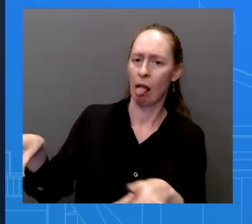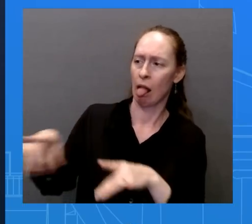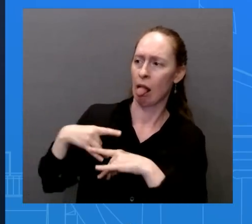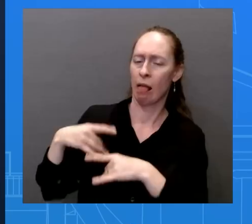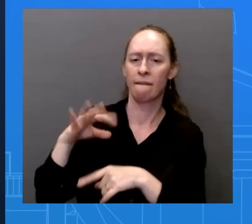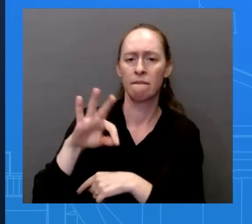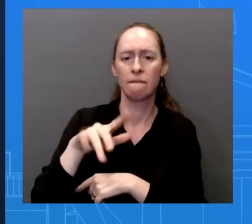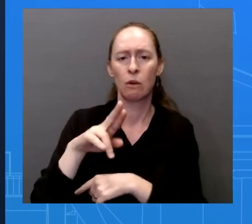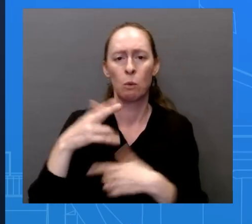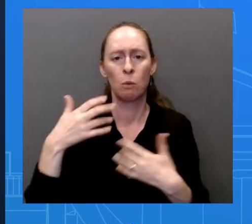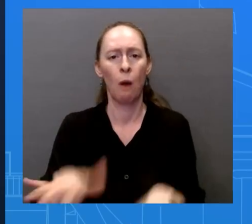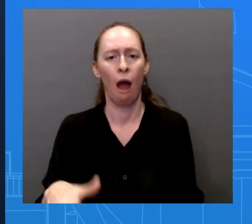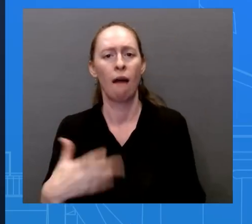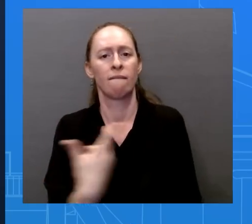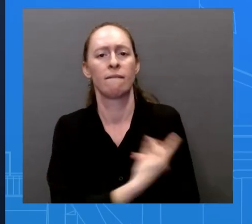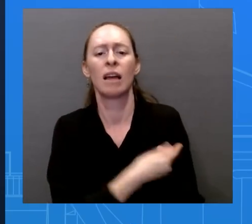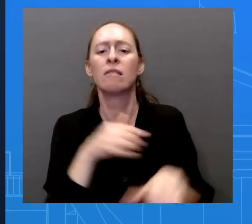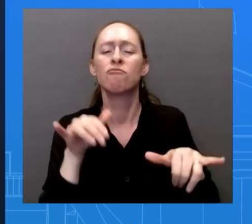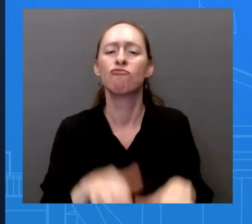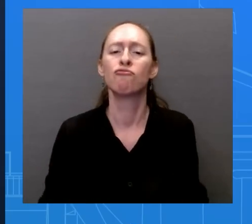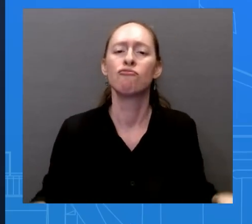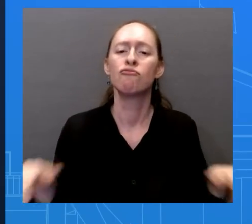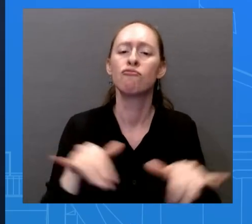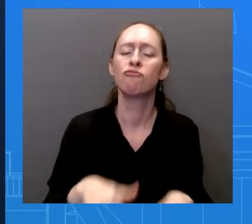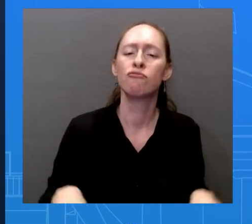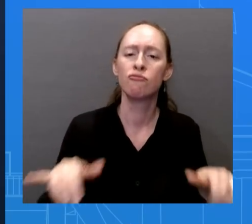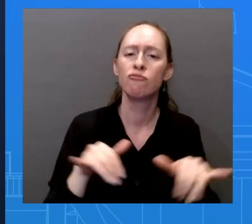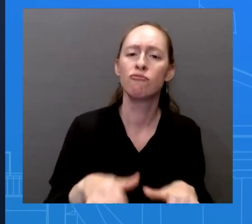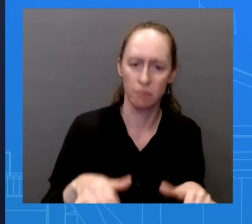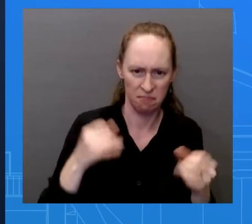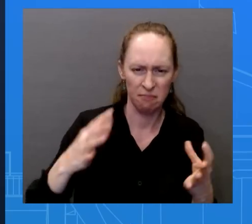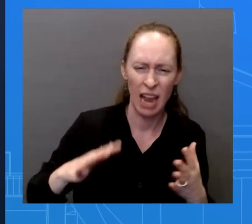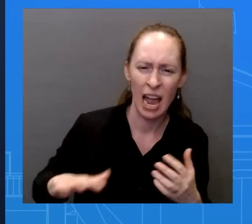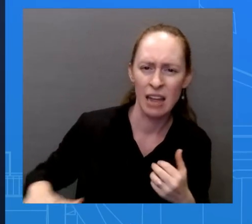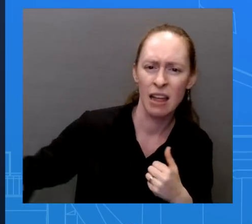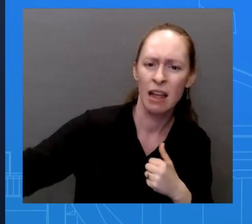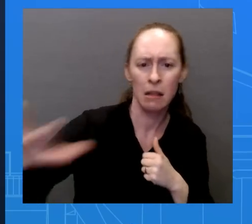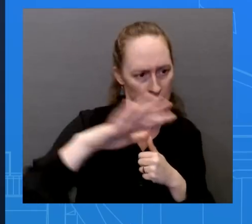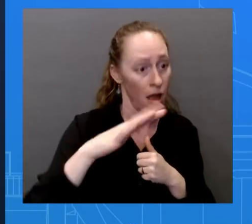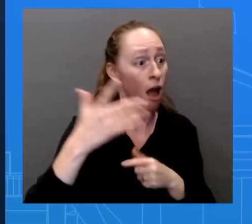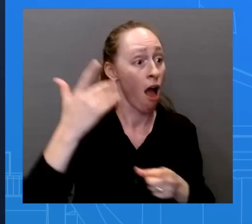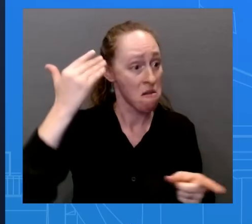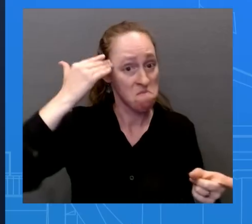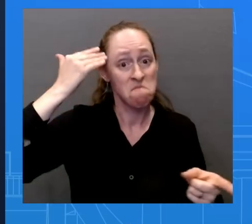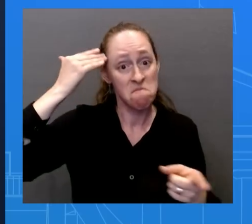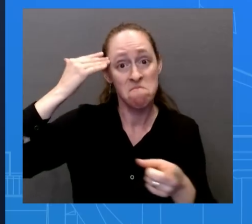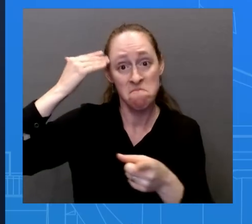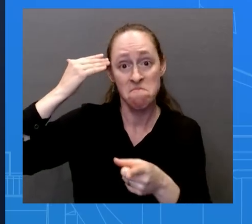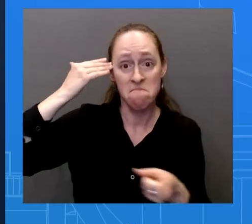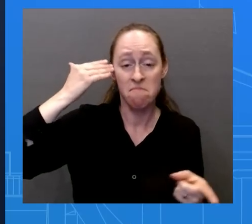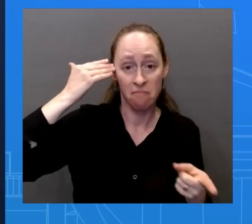that we're still, you know, in a situation where COVID is around, it's still infecting a lot of people, getting a lot of people sick.